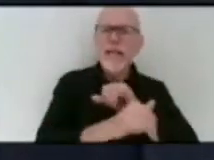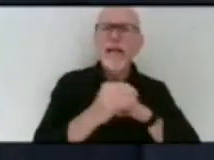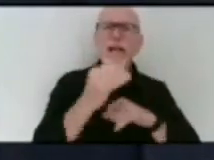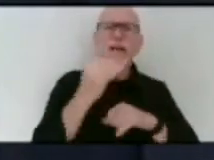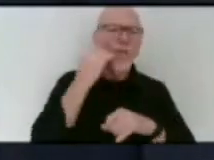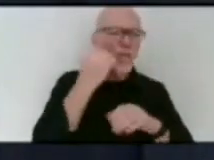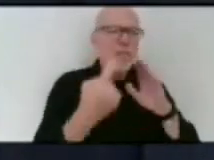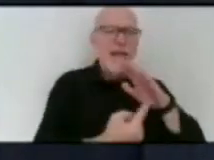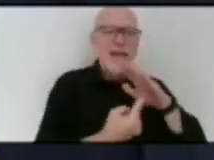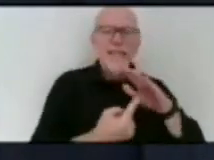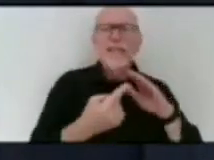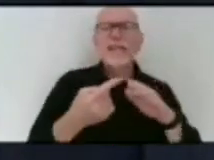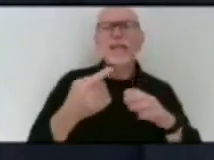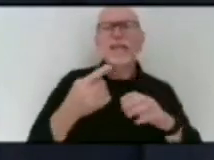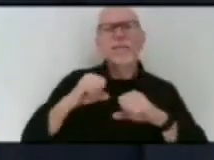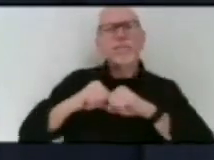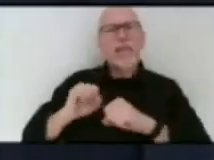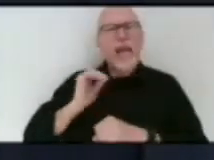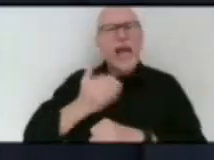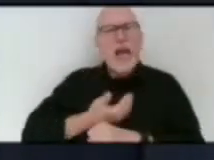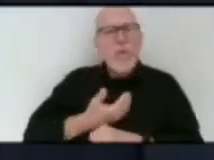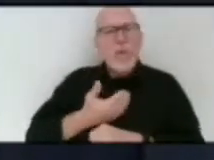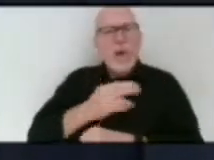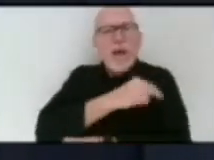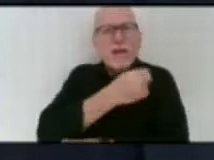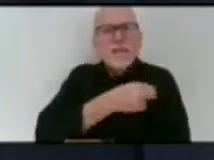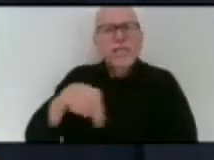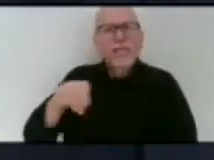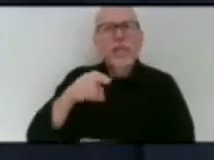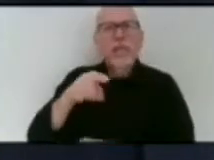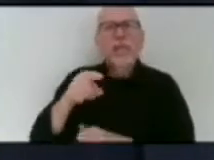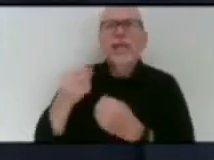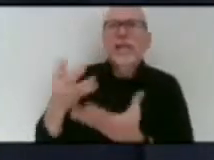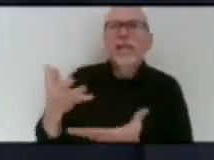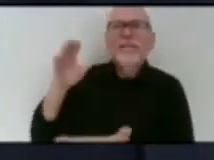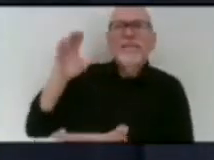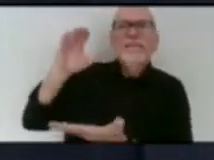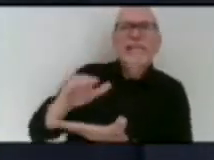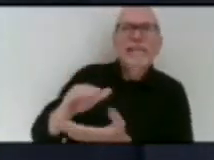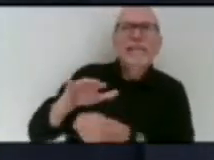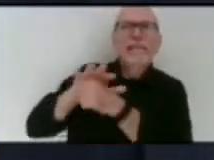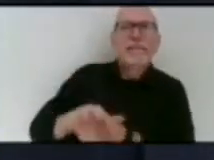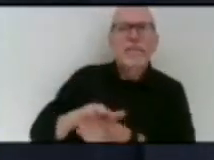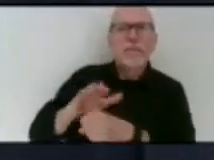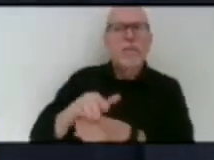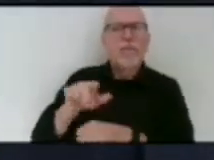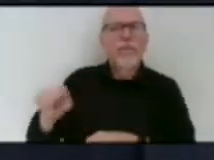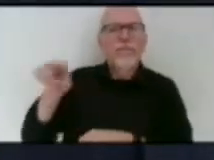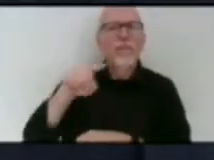and to give some measure of relief. Two are stressed and strained. Health care, workforce and system.